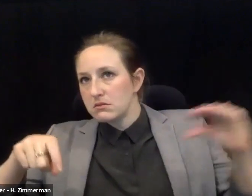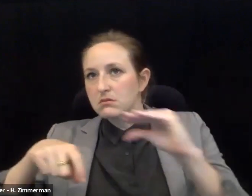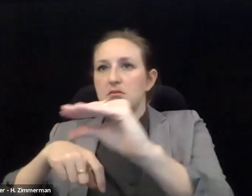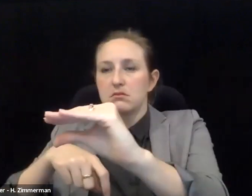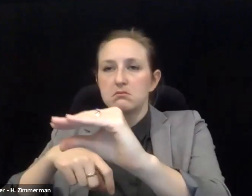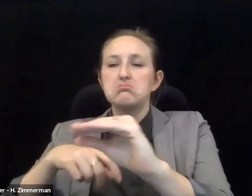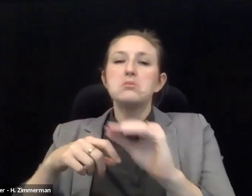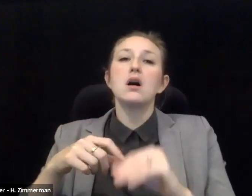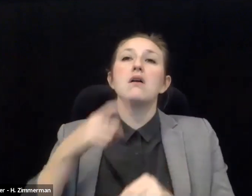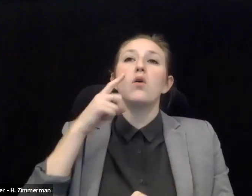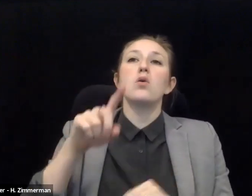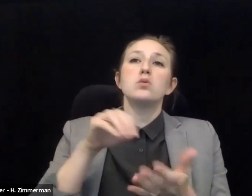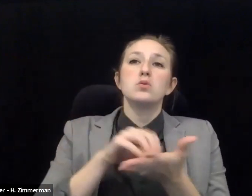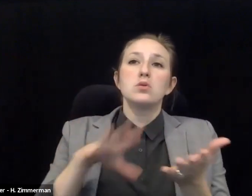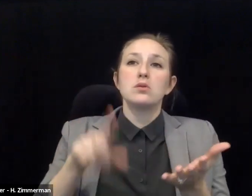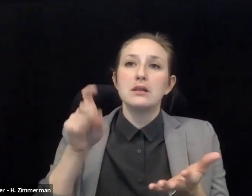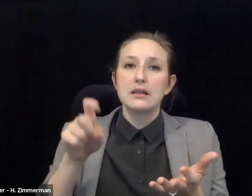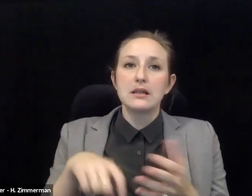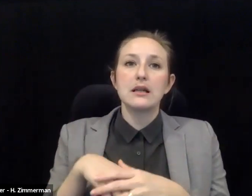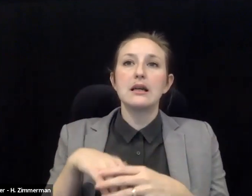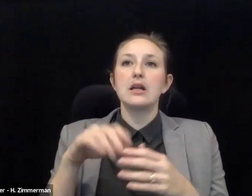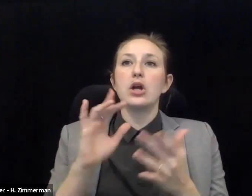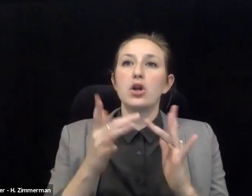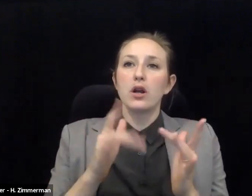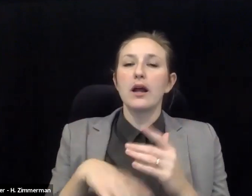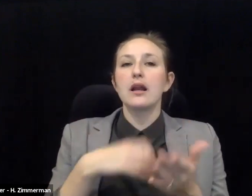equipment, about one way to help with that.